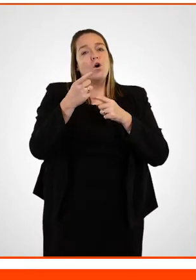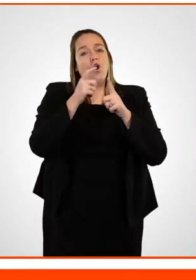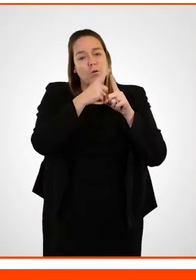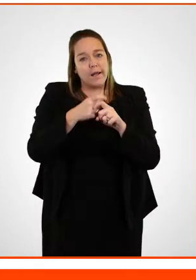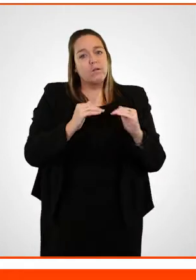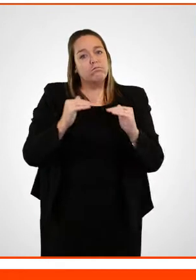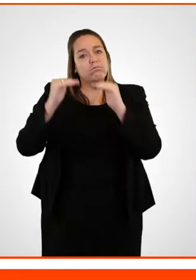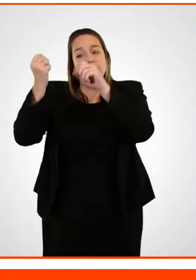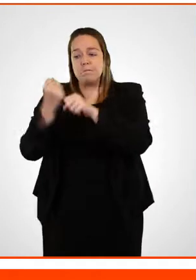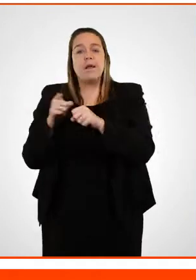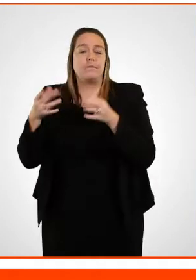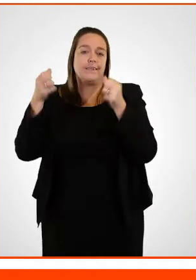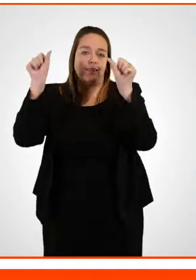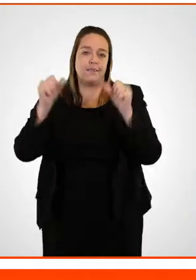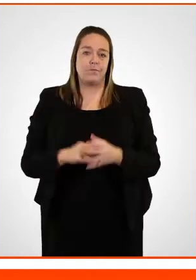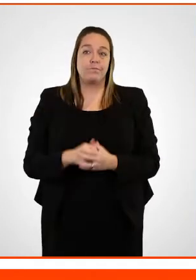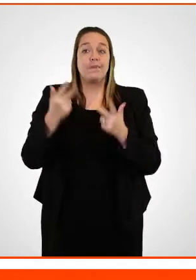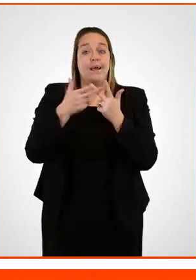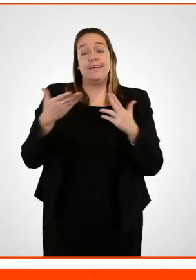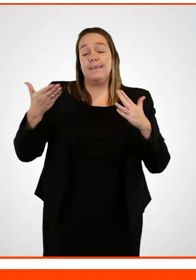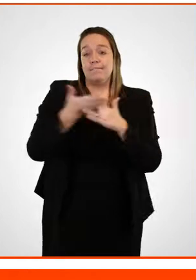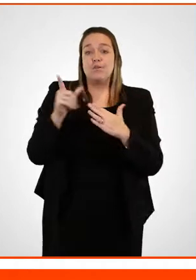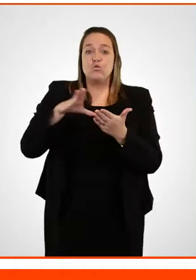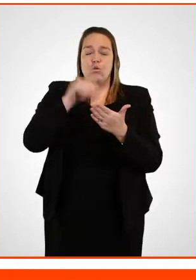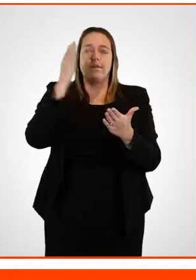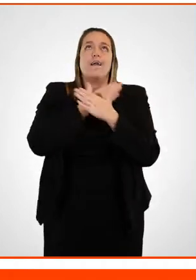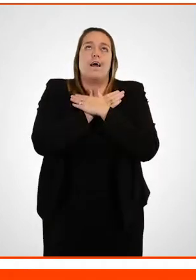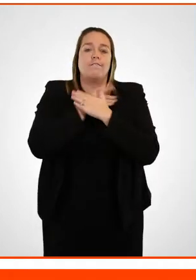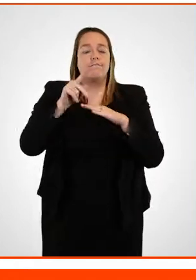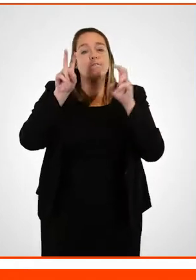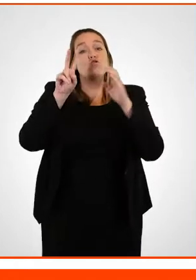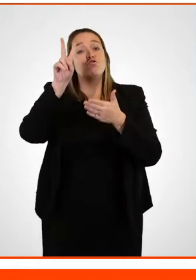Another intervention that students love is readers' theatre